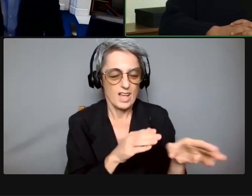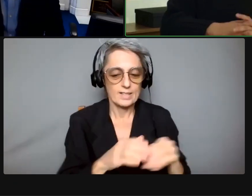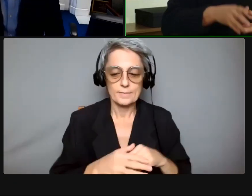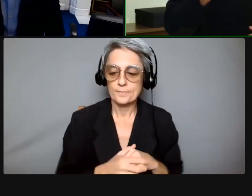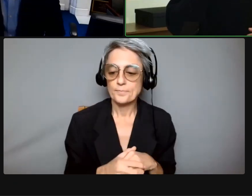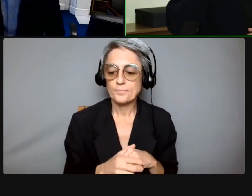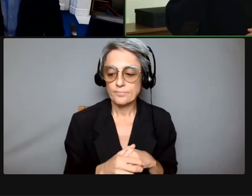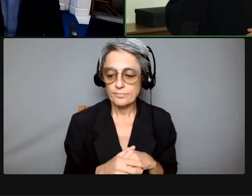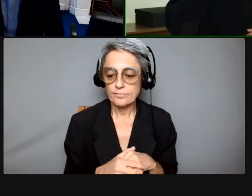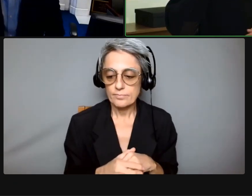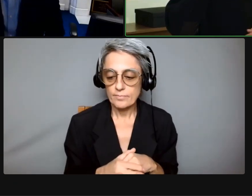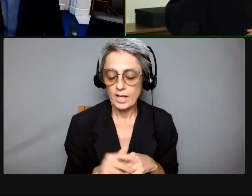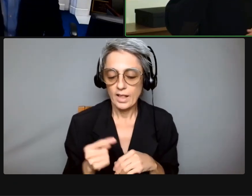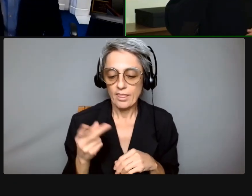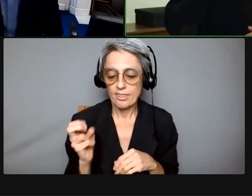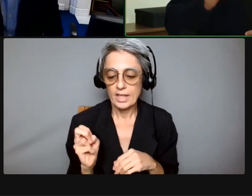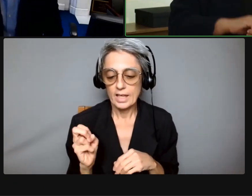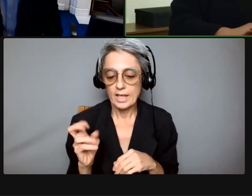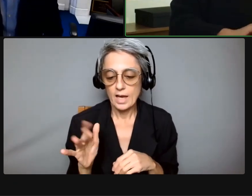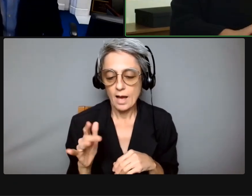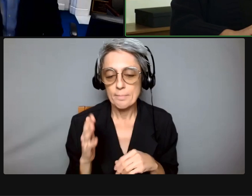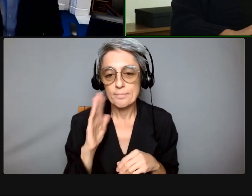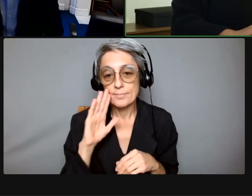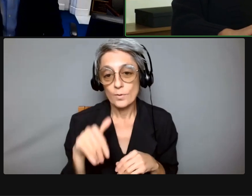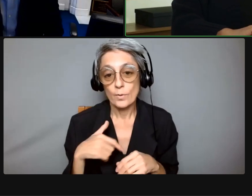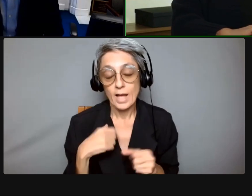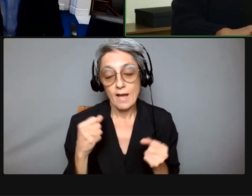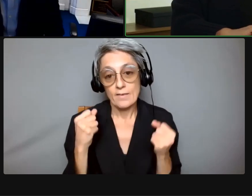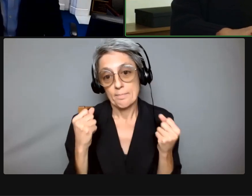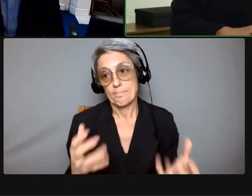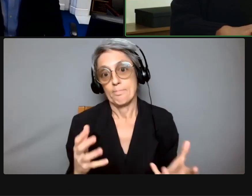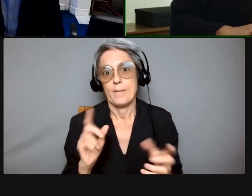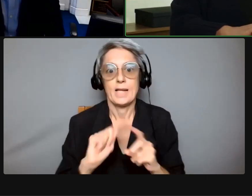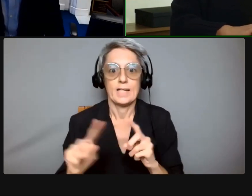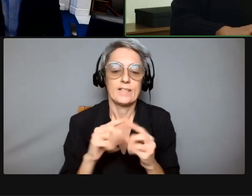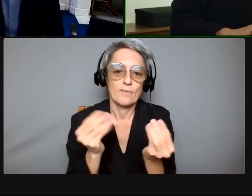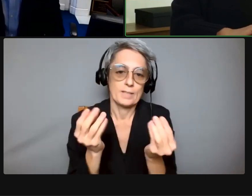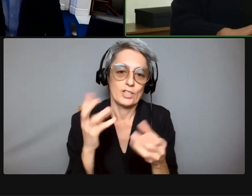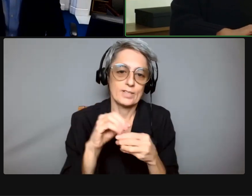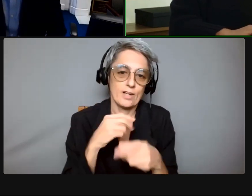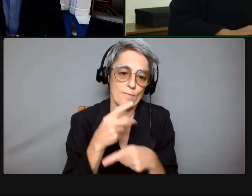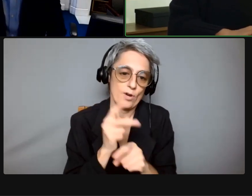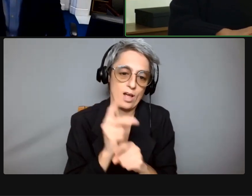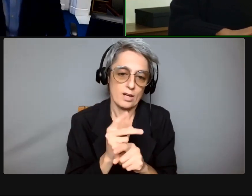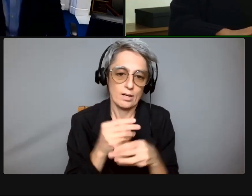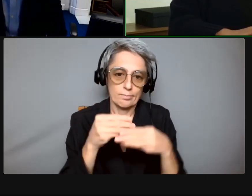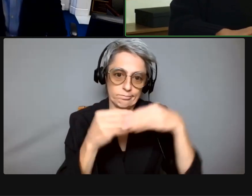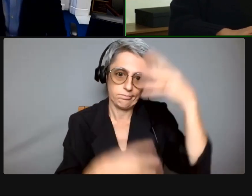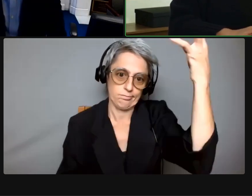You know, there are hundreds of different materials in our products. I like to say most of the periodic table